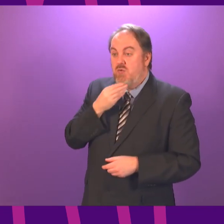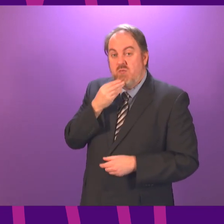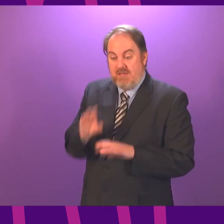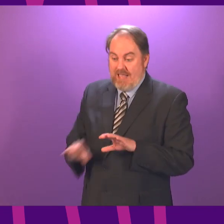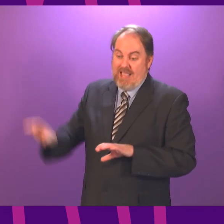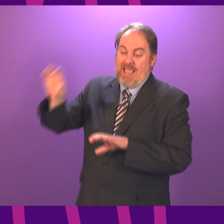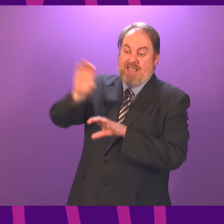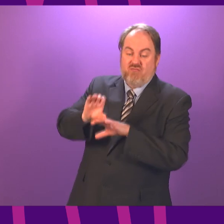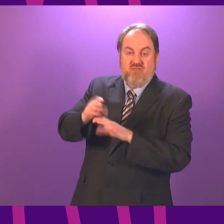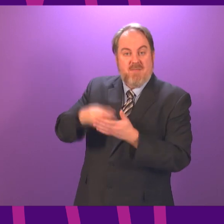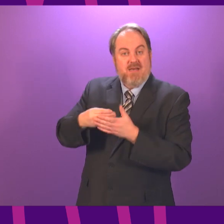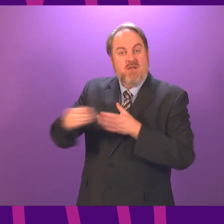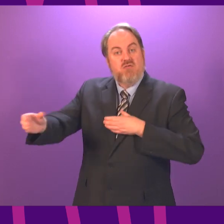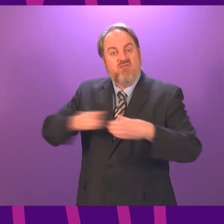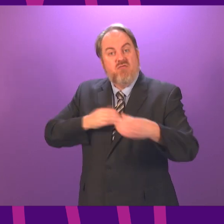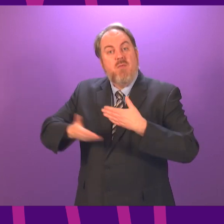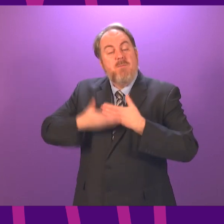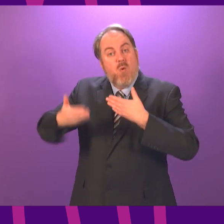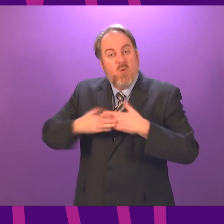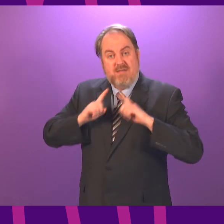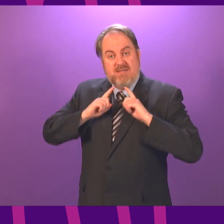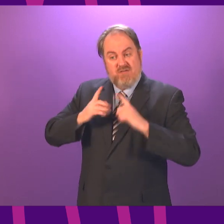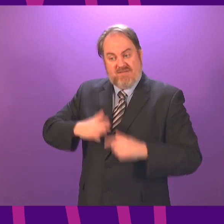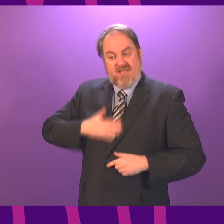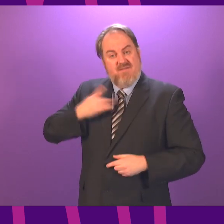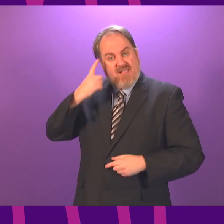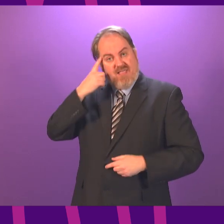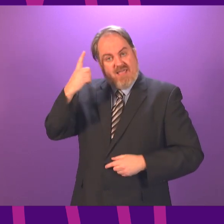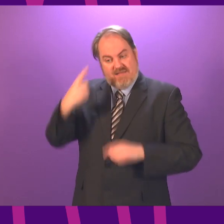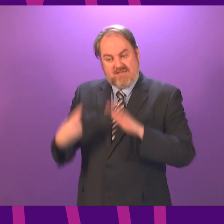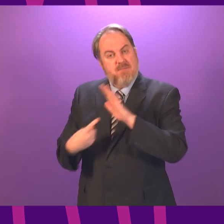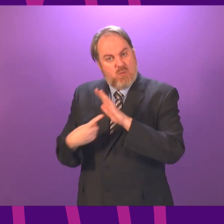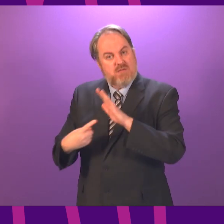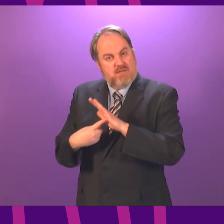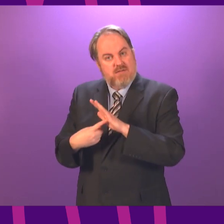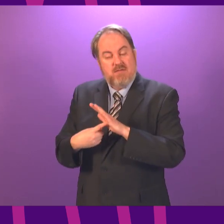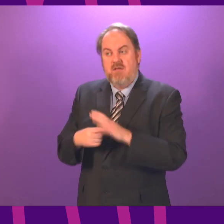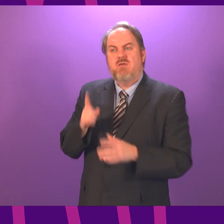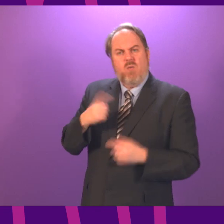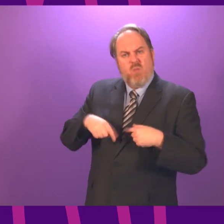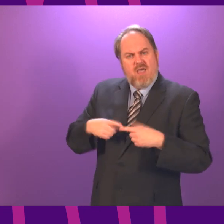We will continue to focus on how we support children to catch up on education, but a wider